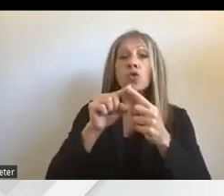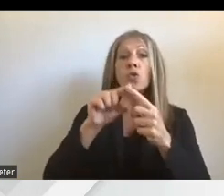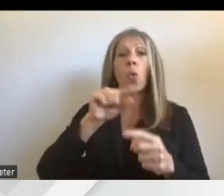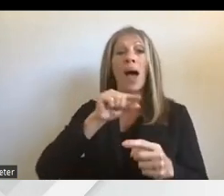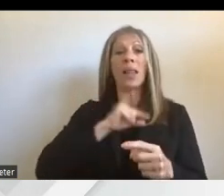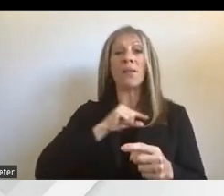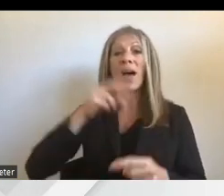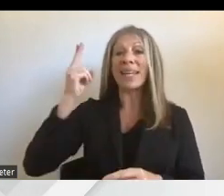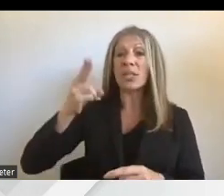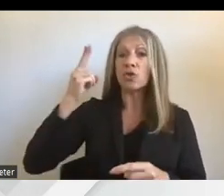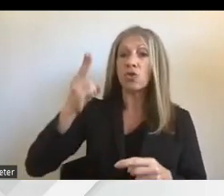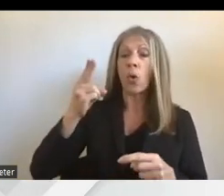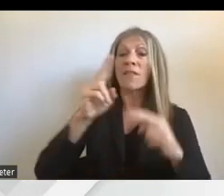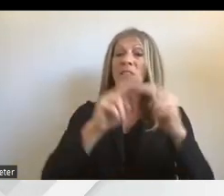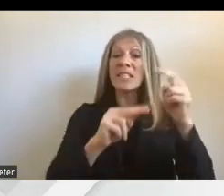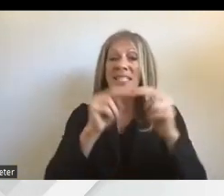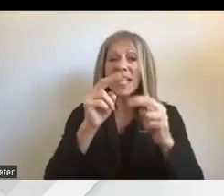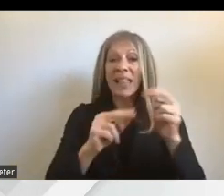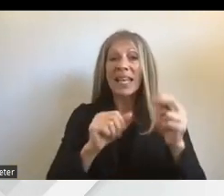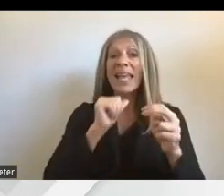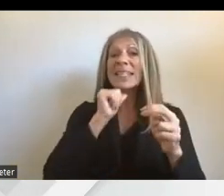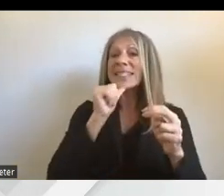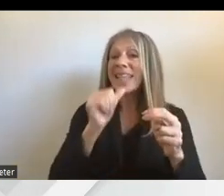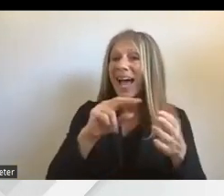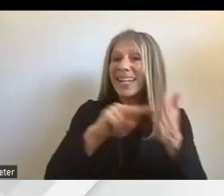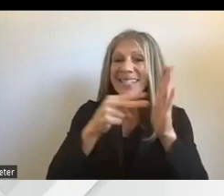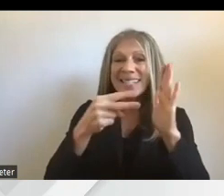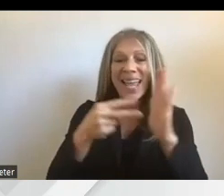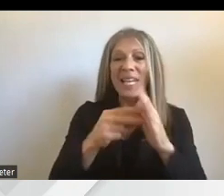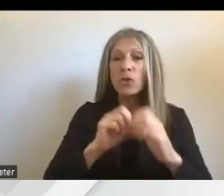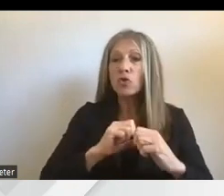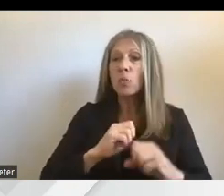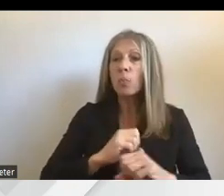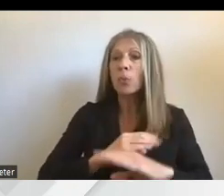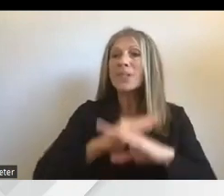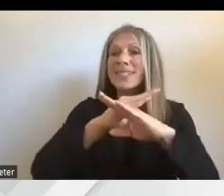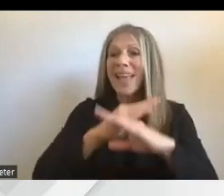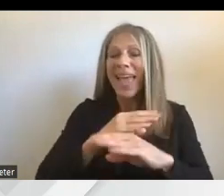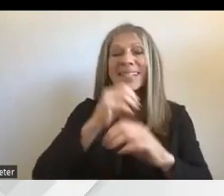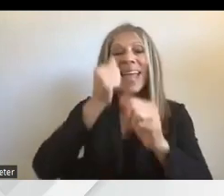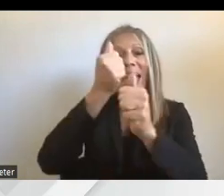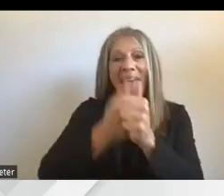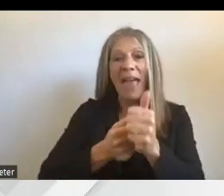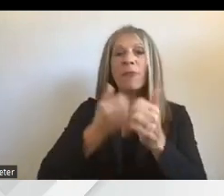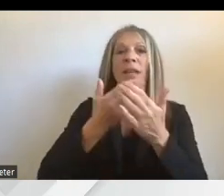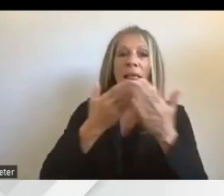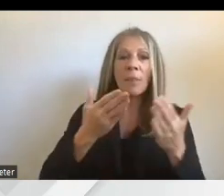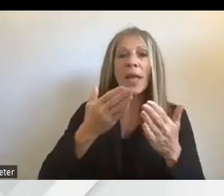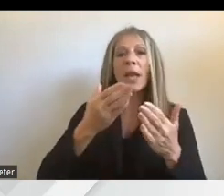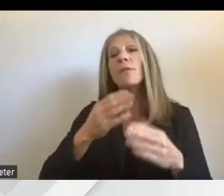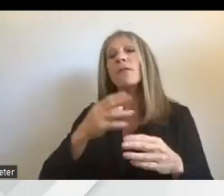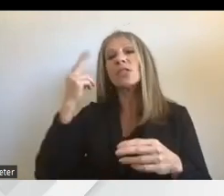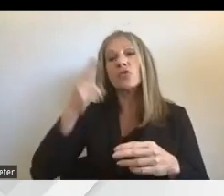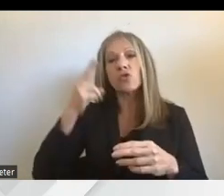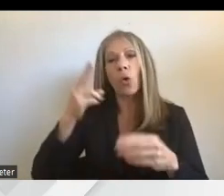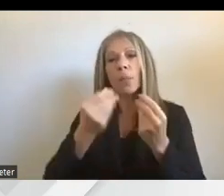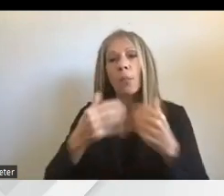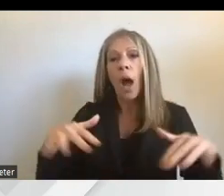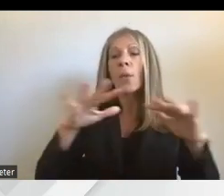historic facilities is not intended to protect every element of a historic property - rather its